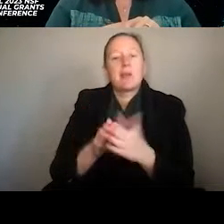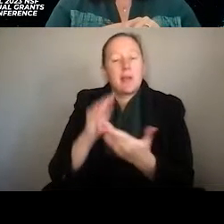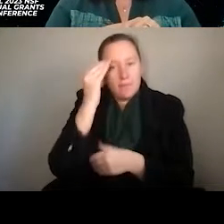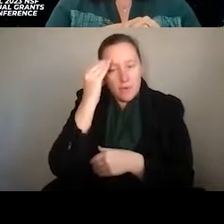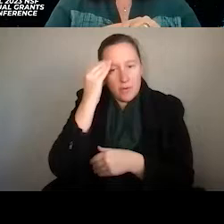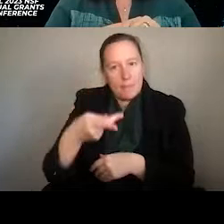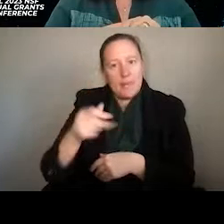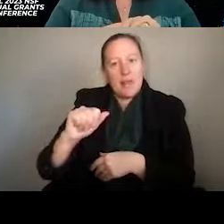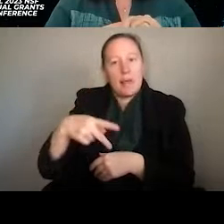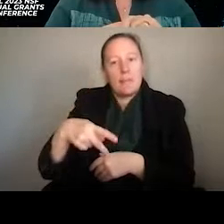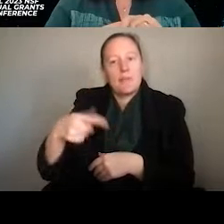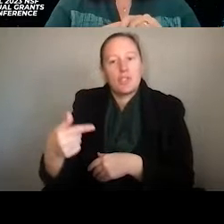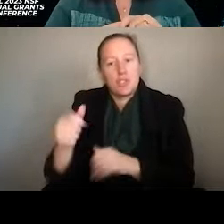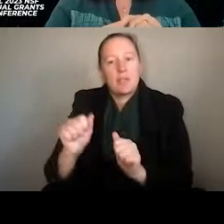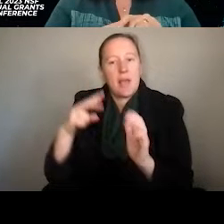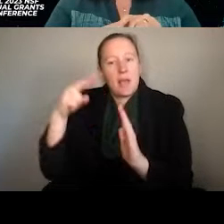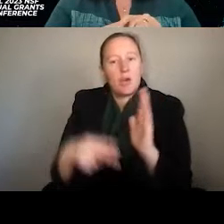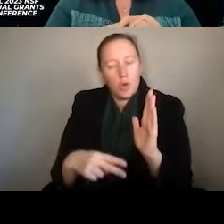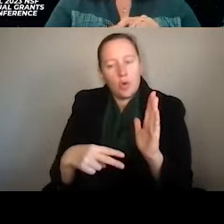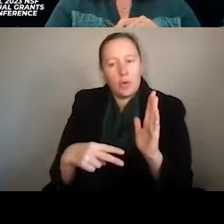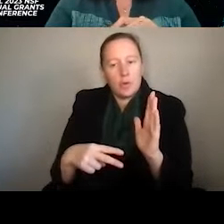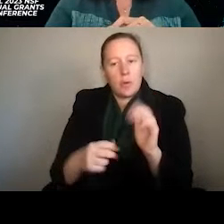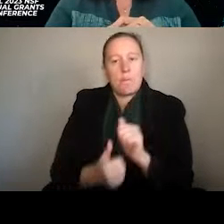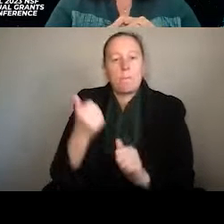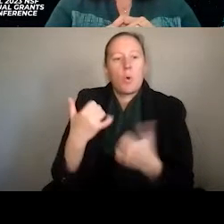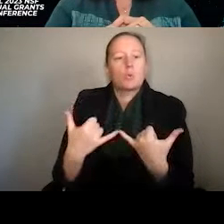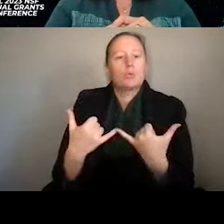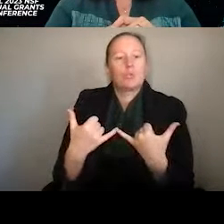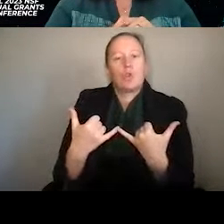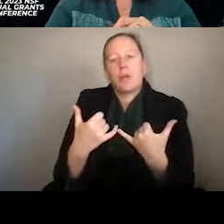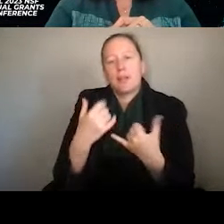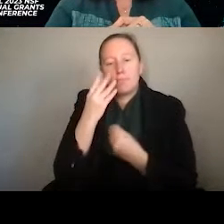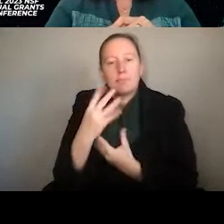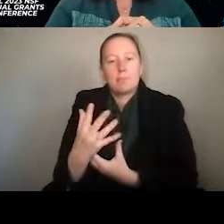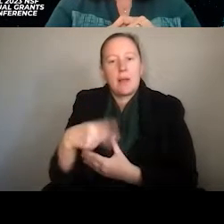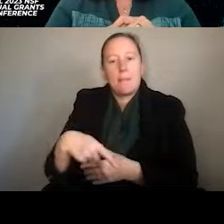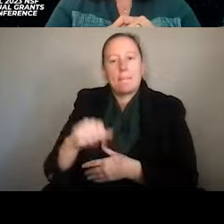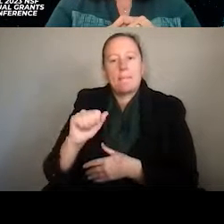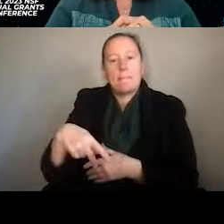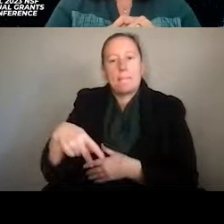and you can also look the most current update, the PAPPG 23-1,